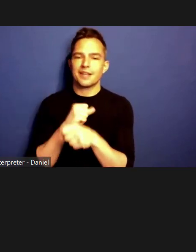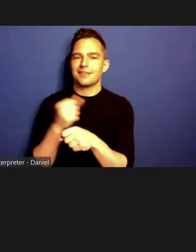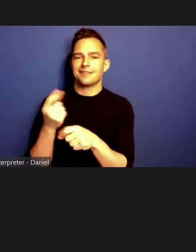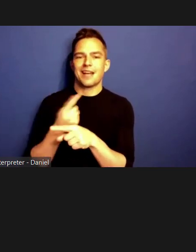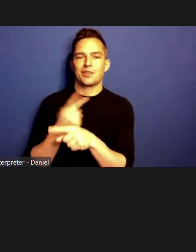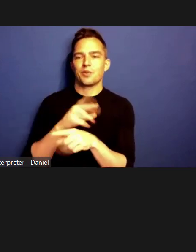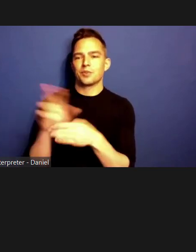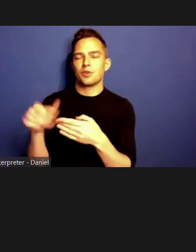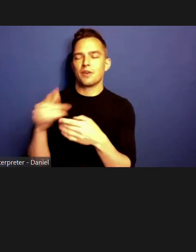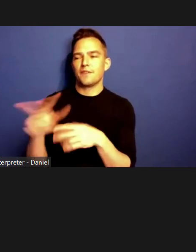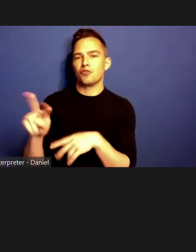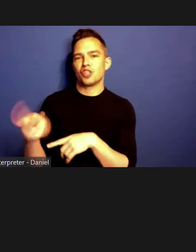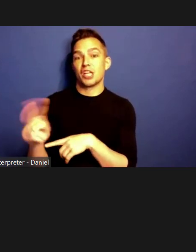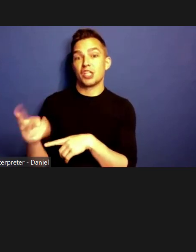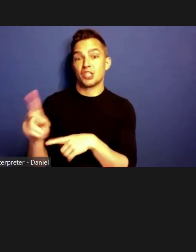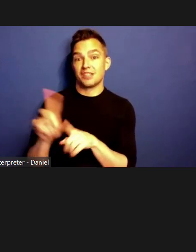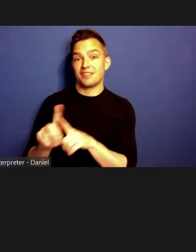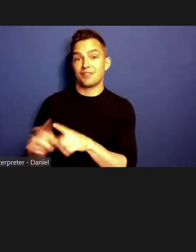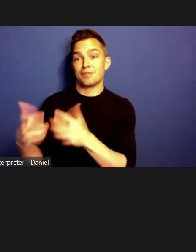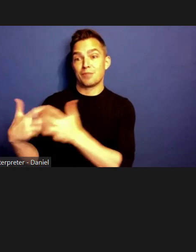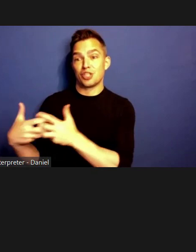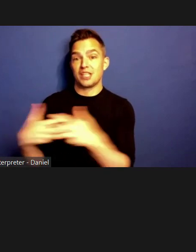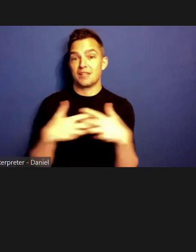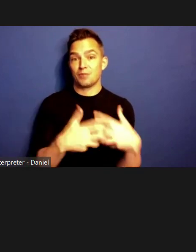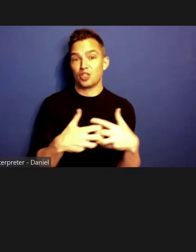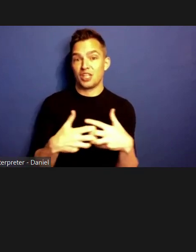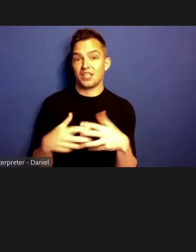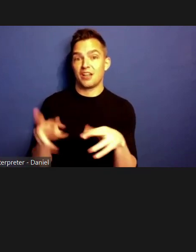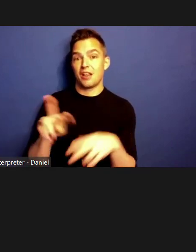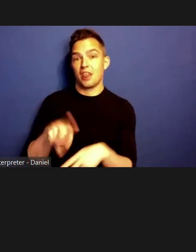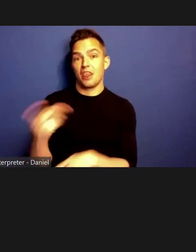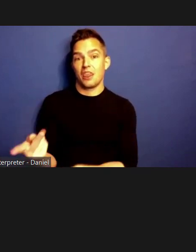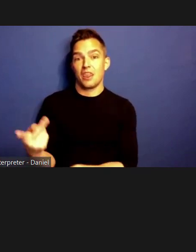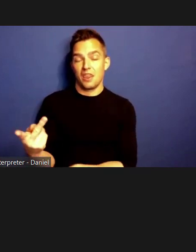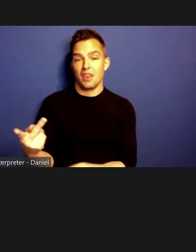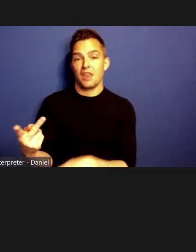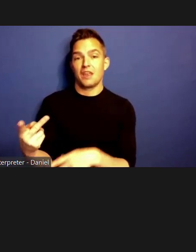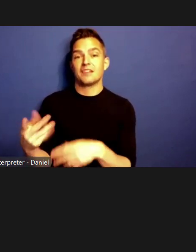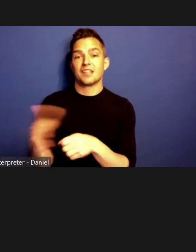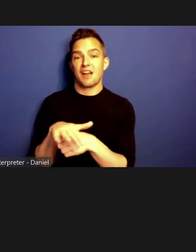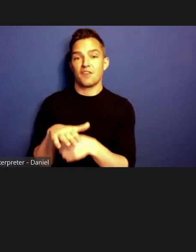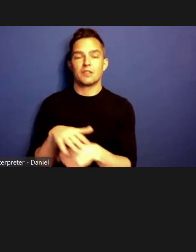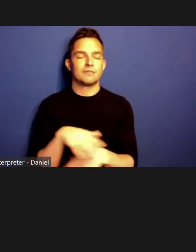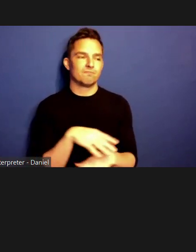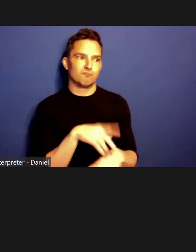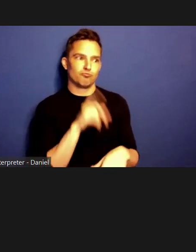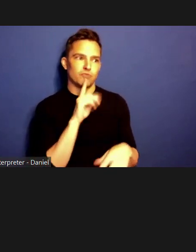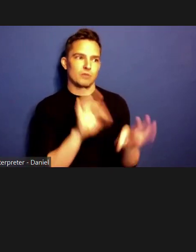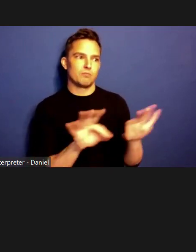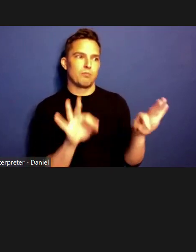William Eiserman: Yeah, that is such an important point.